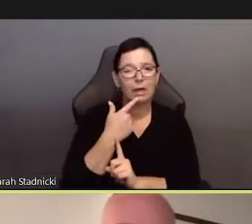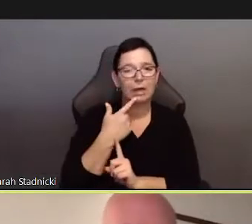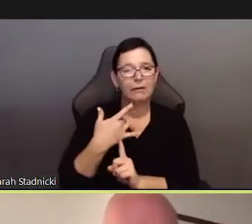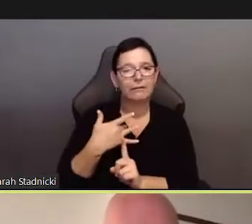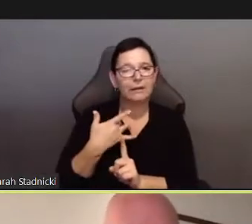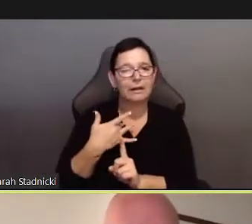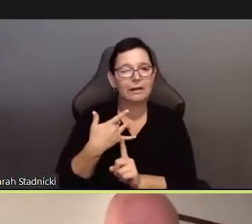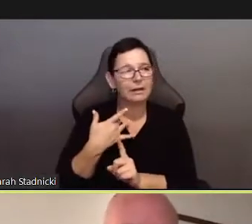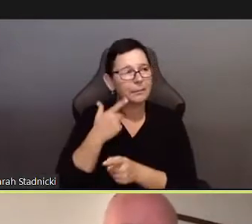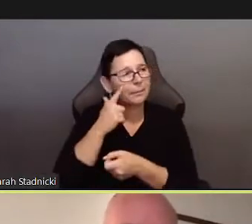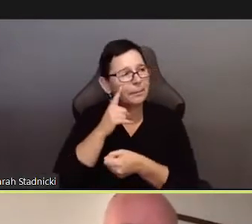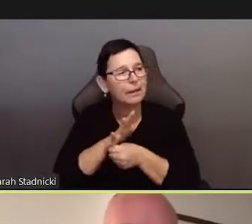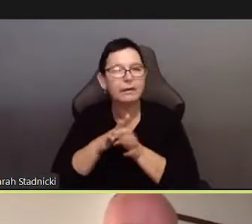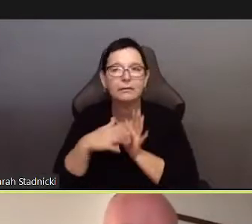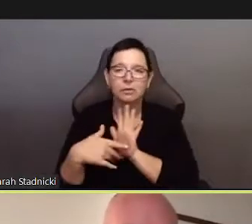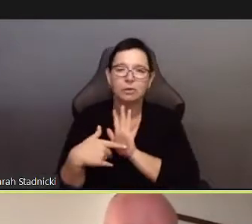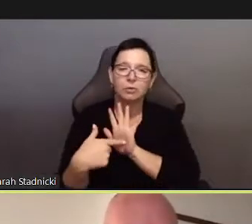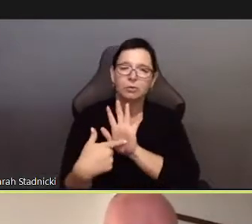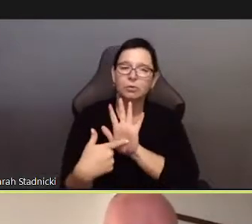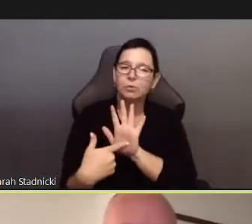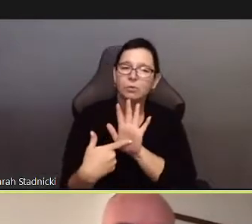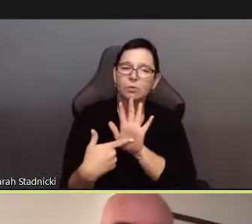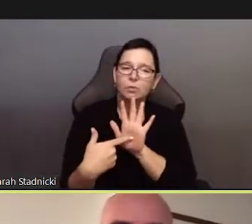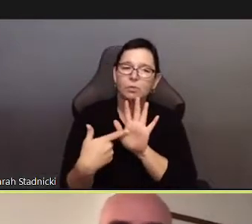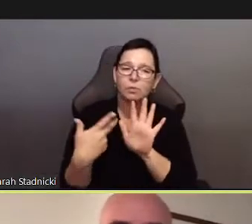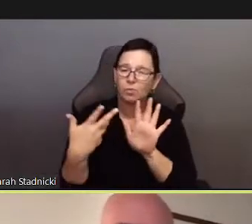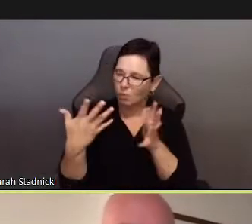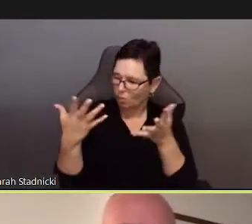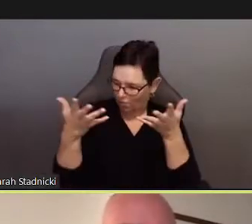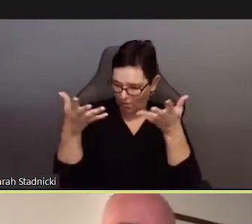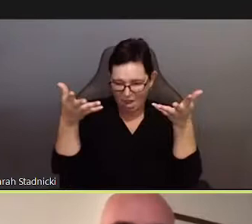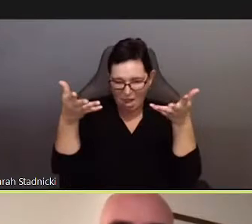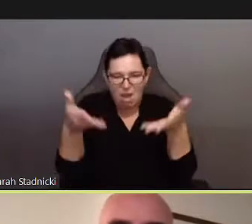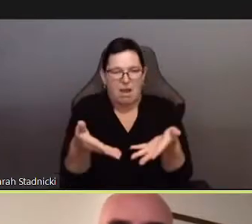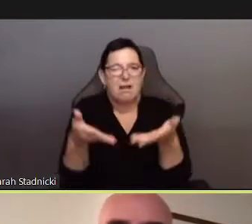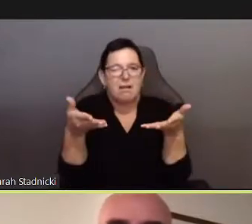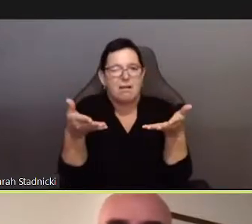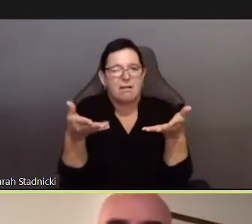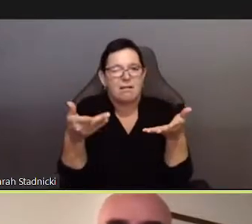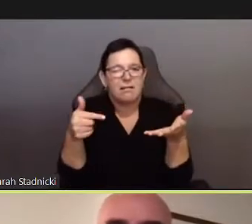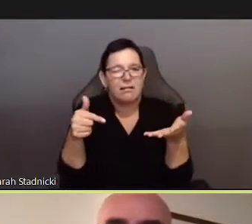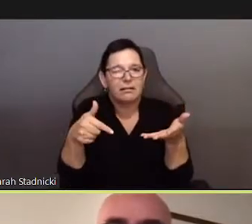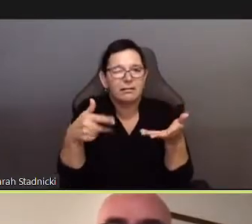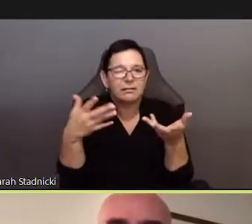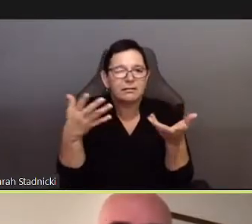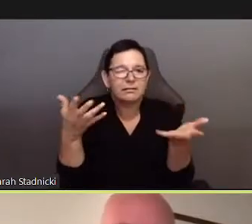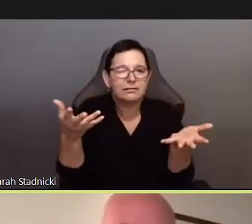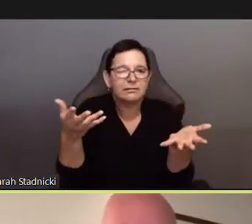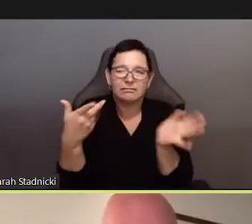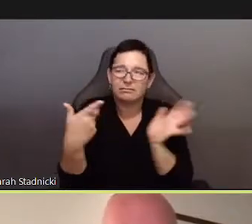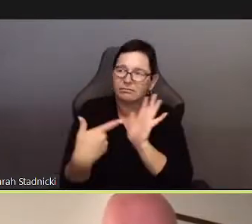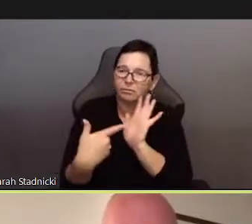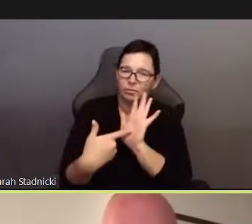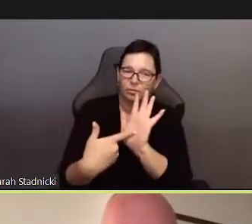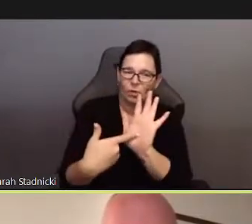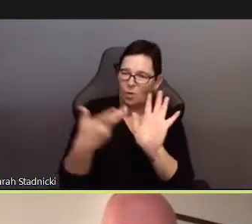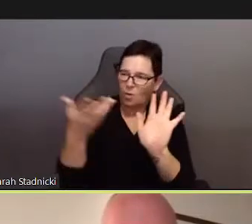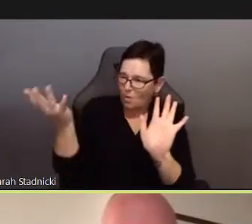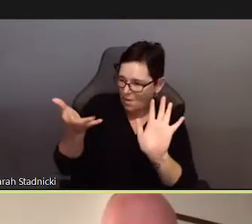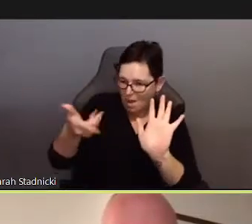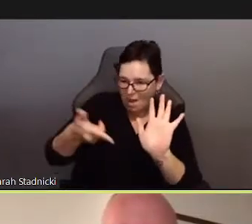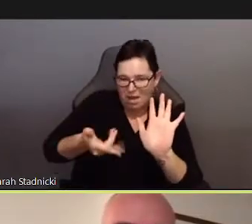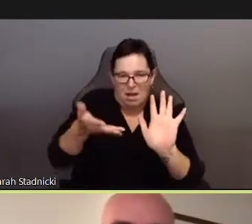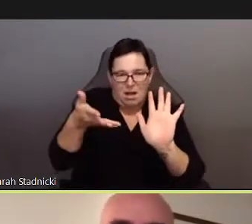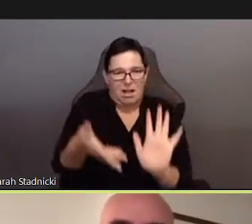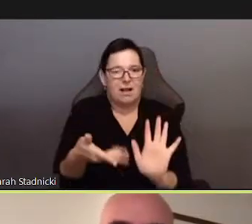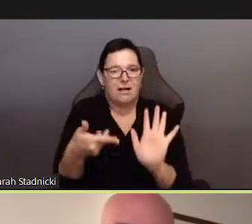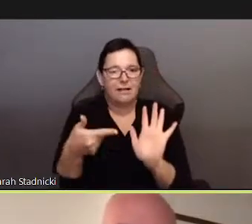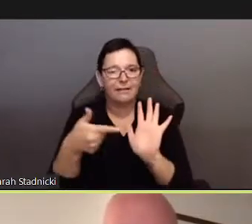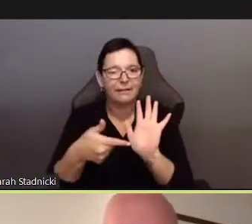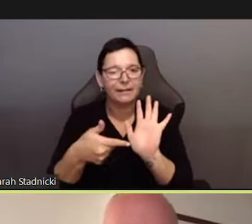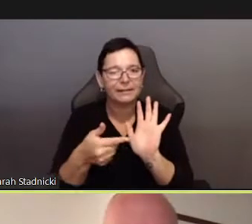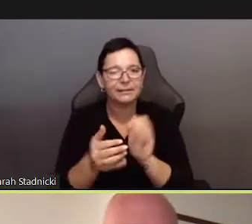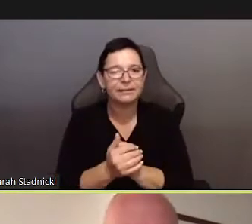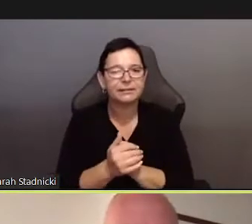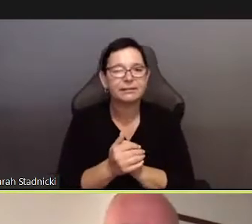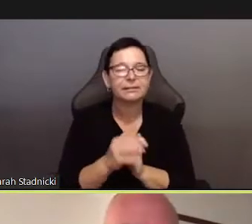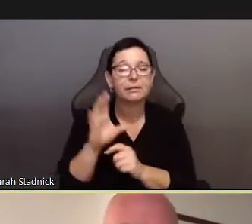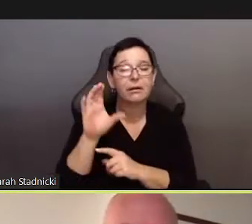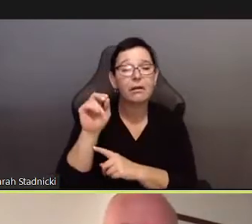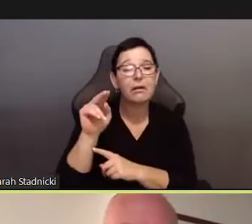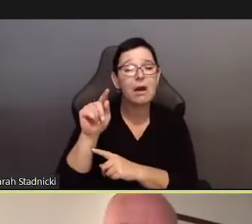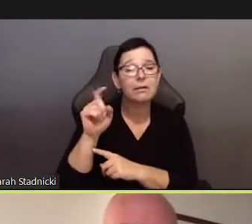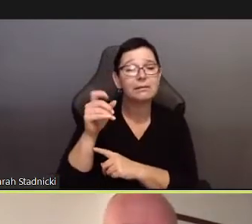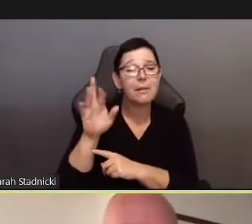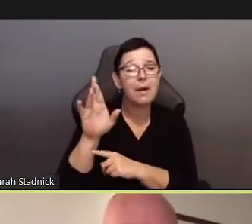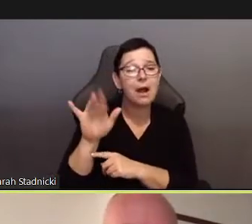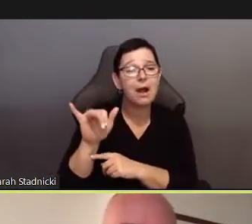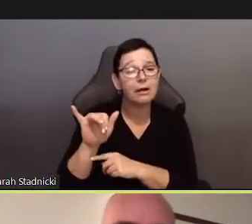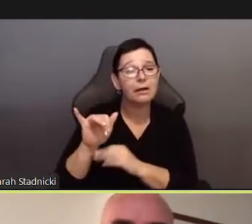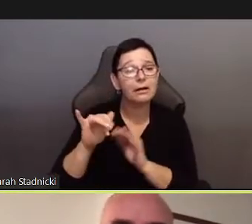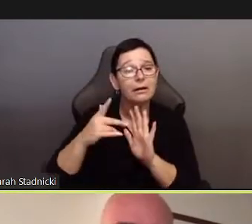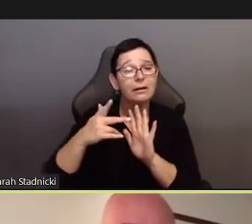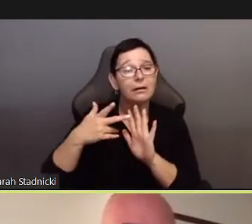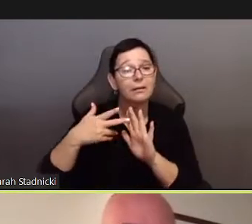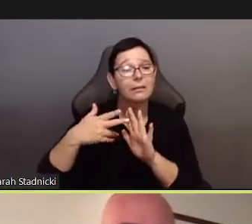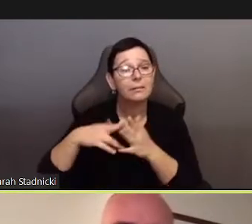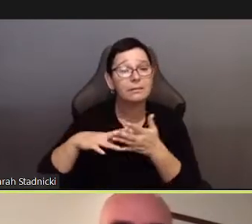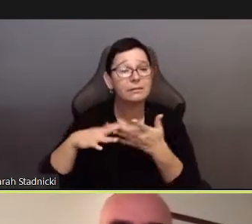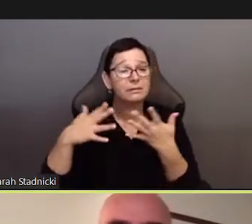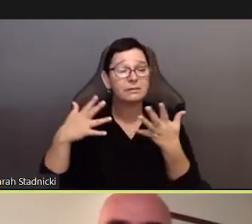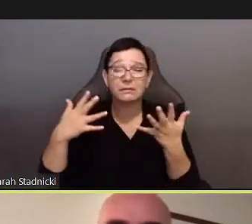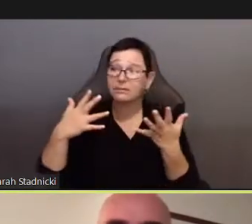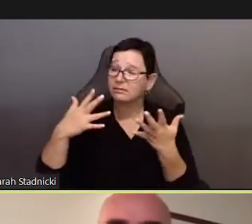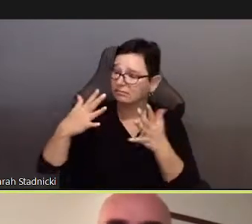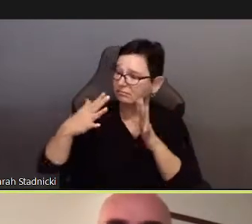That in its dedication, to it’s muteness of things,